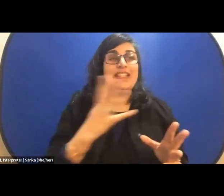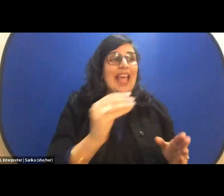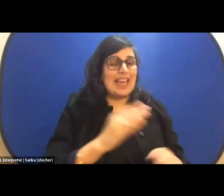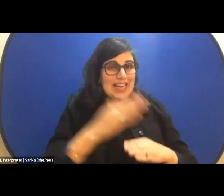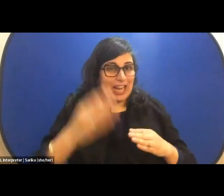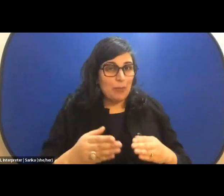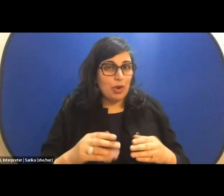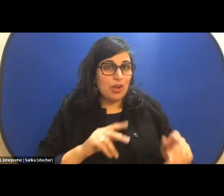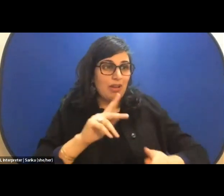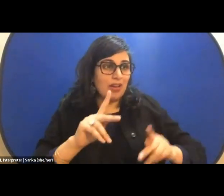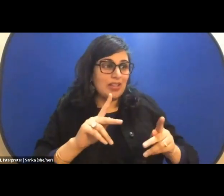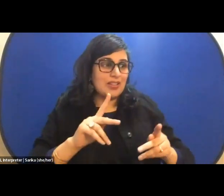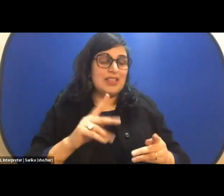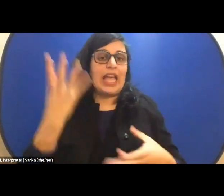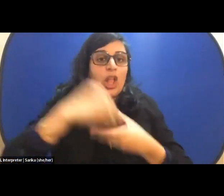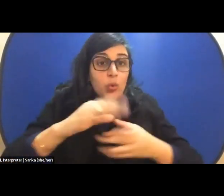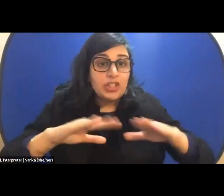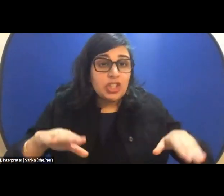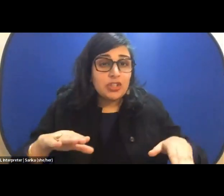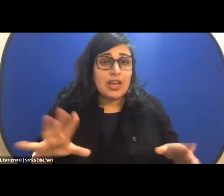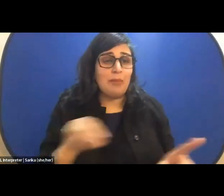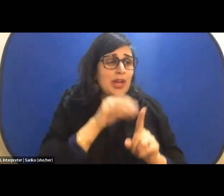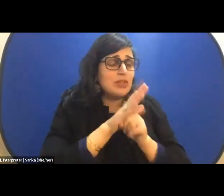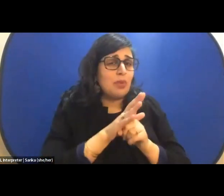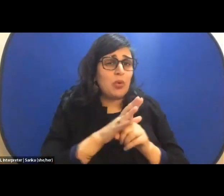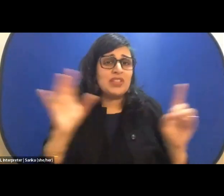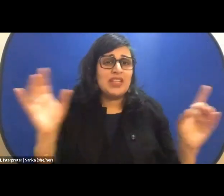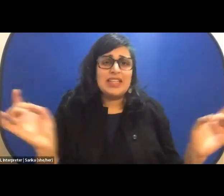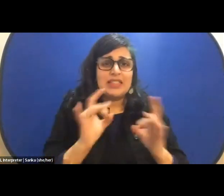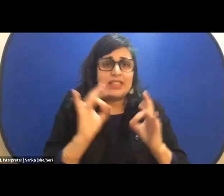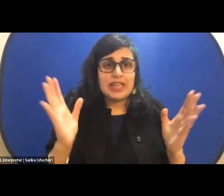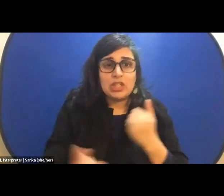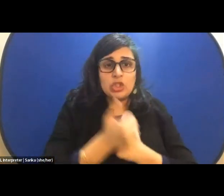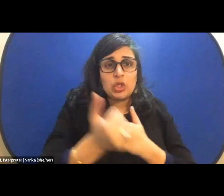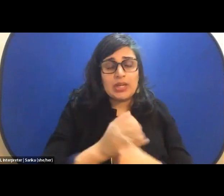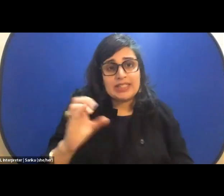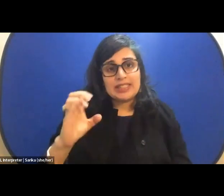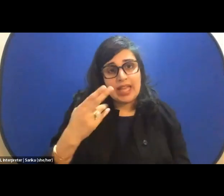greatly concerned as we know protestors and neighborhood residents have been